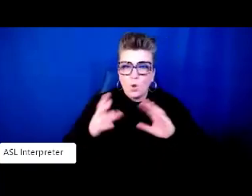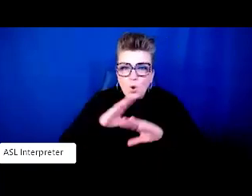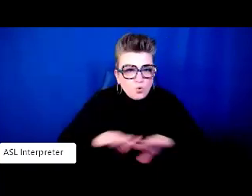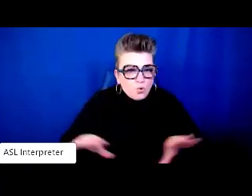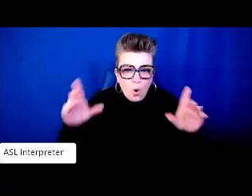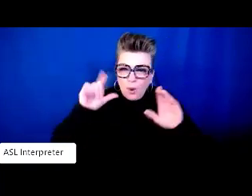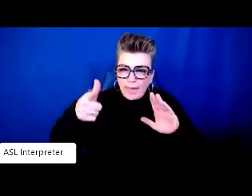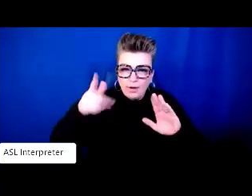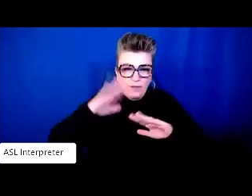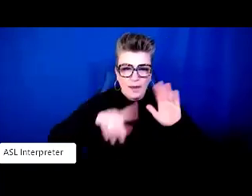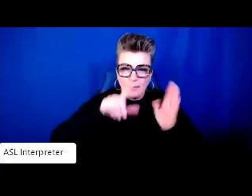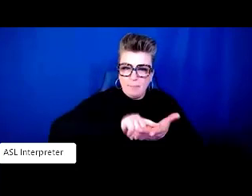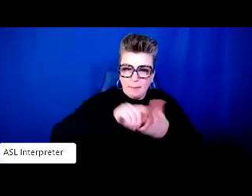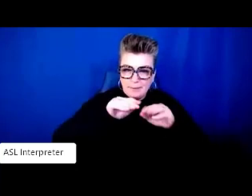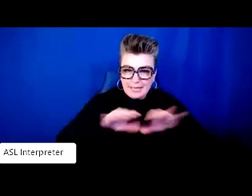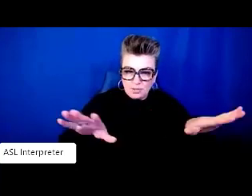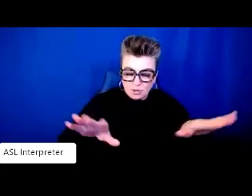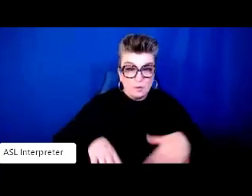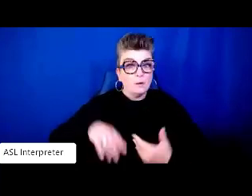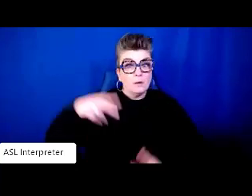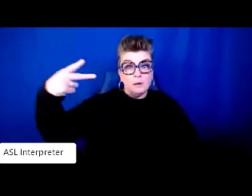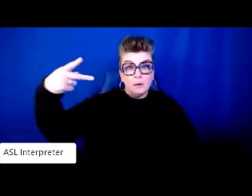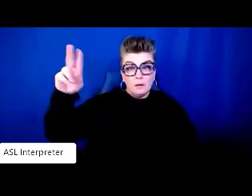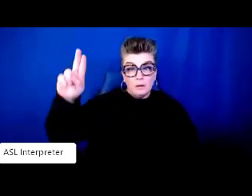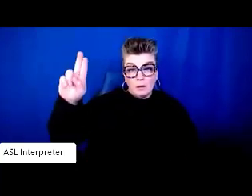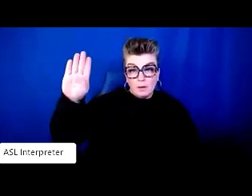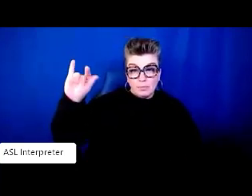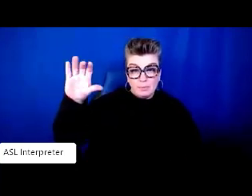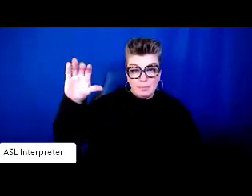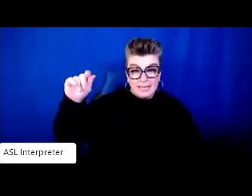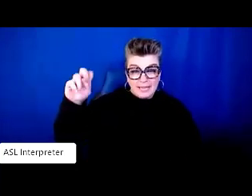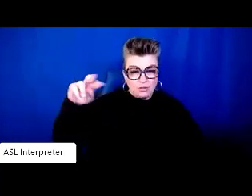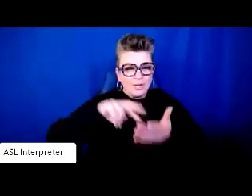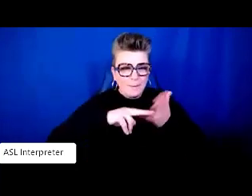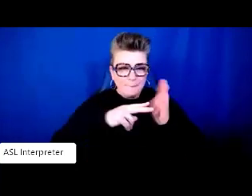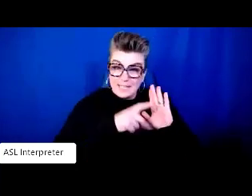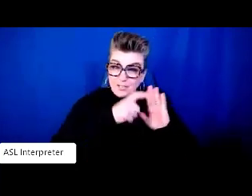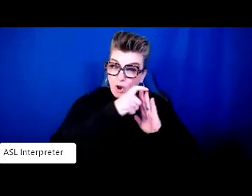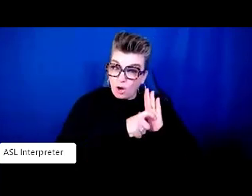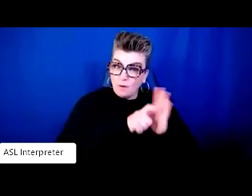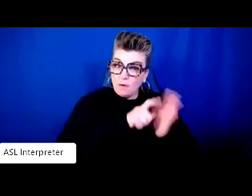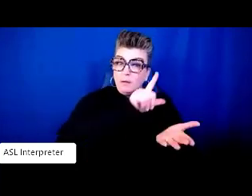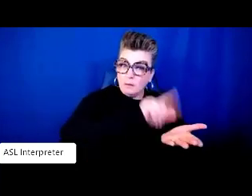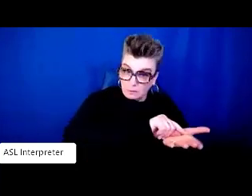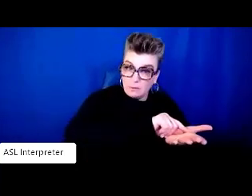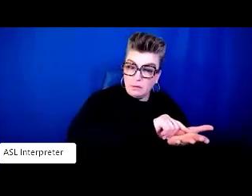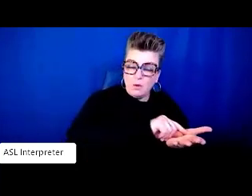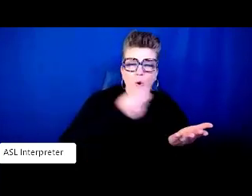Publication is defined as the date on which the article is first made available in print or electronic format,